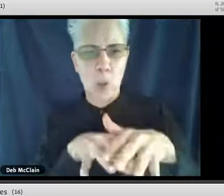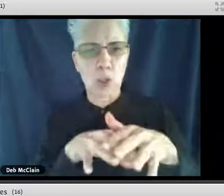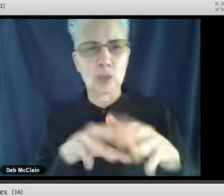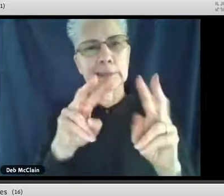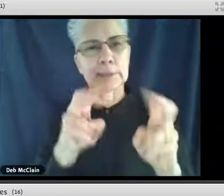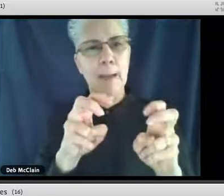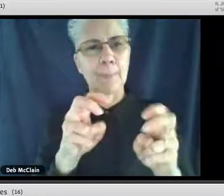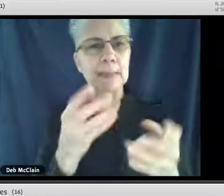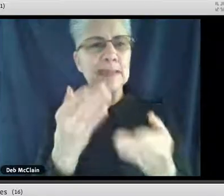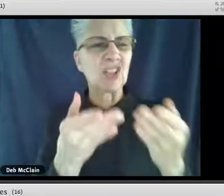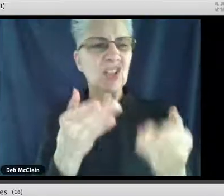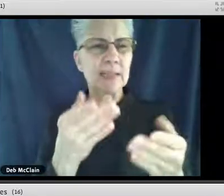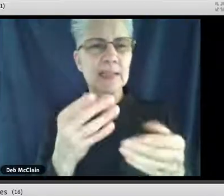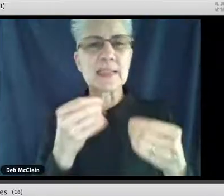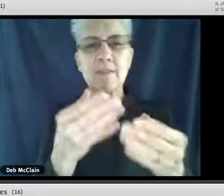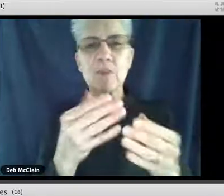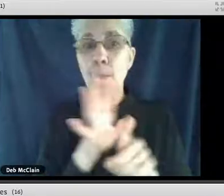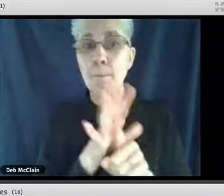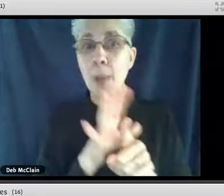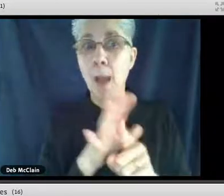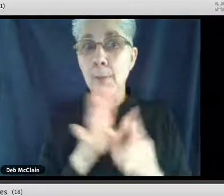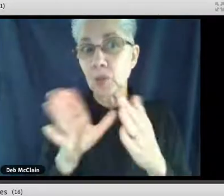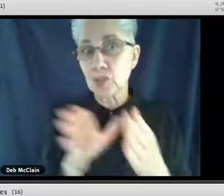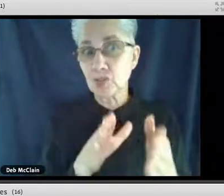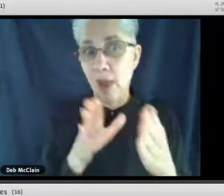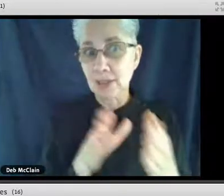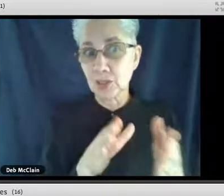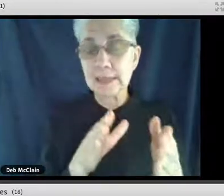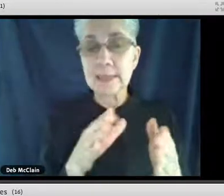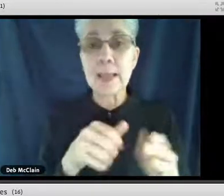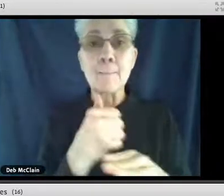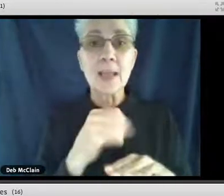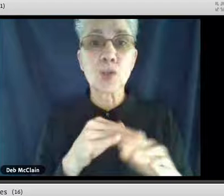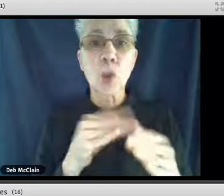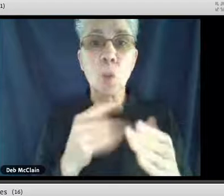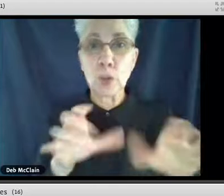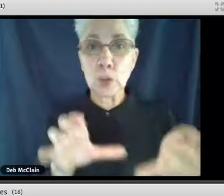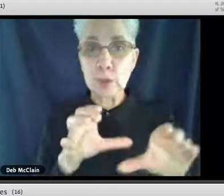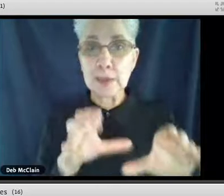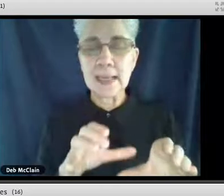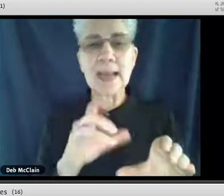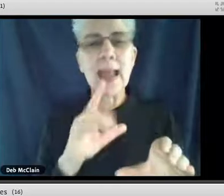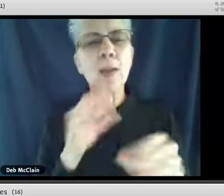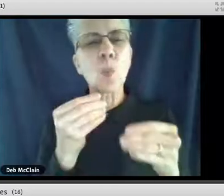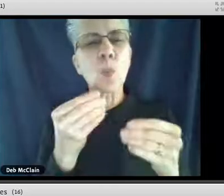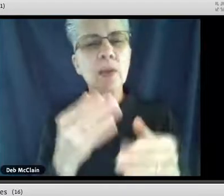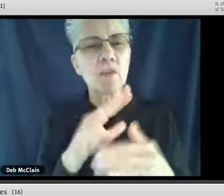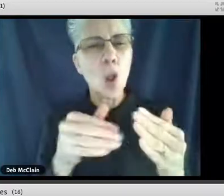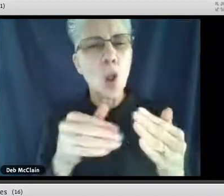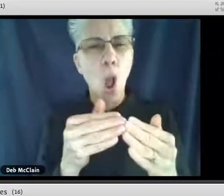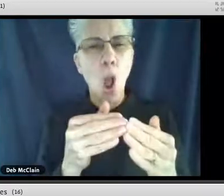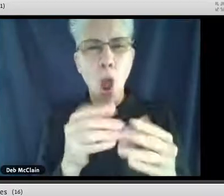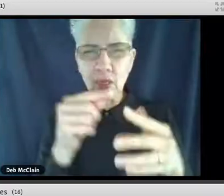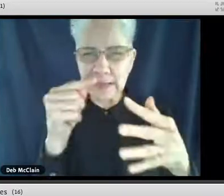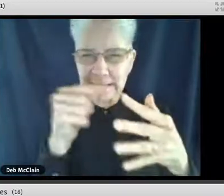It's going to give you some popular strategies based upon what you did, and it will give you all the granular information that you just...